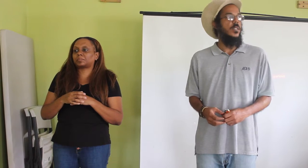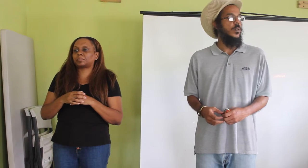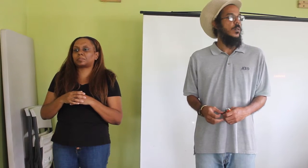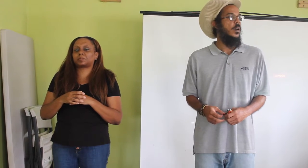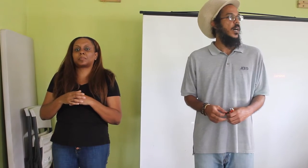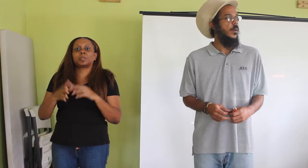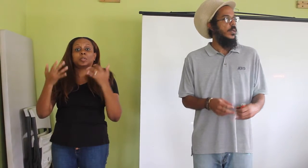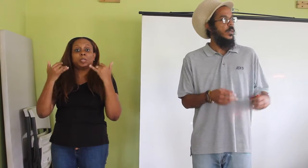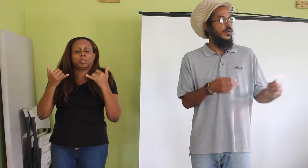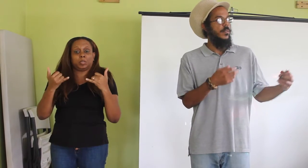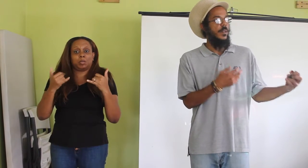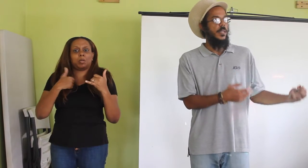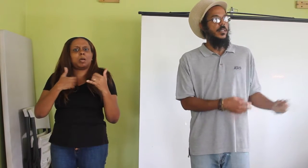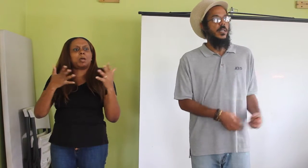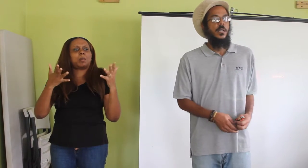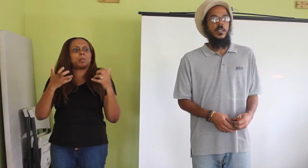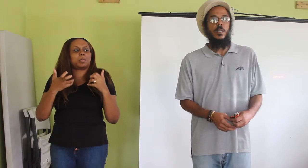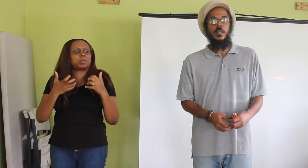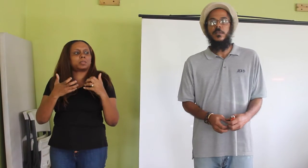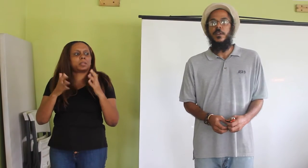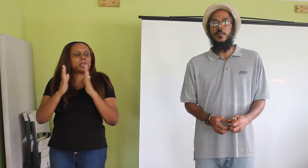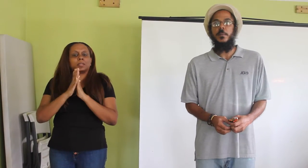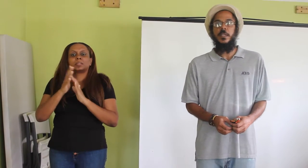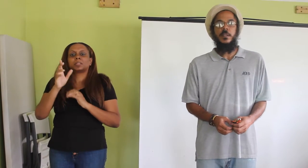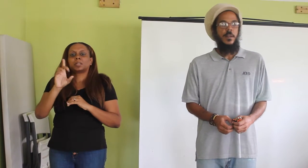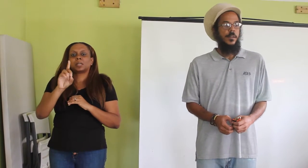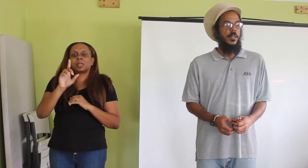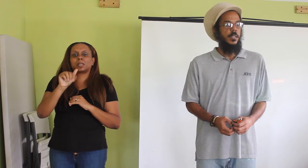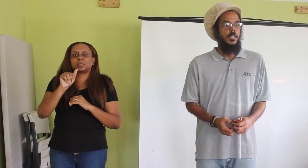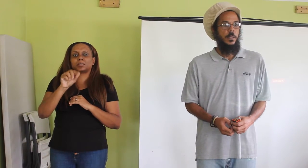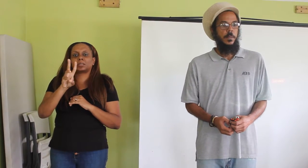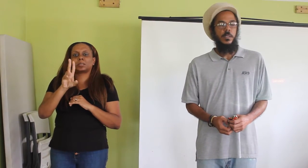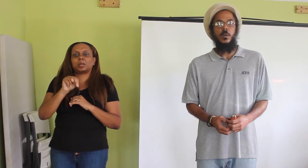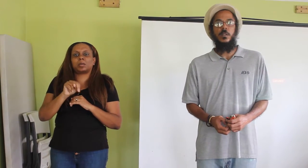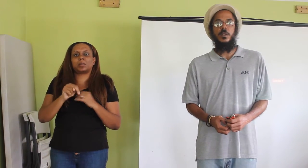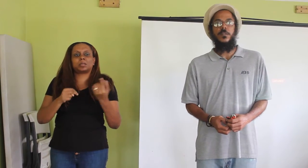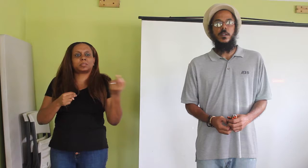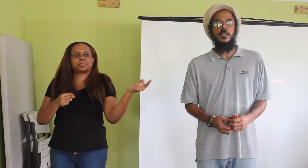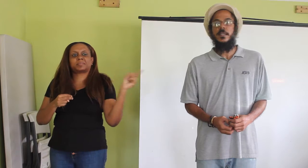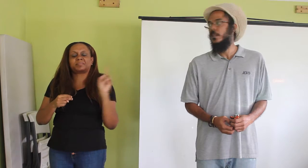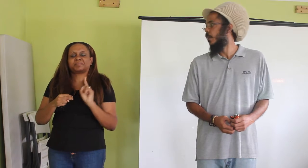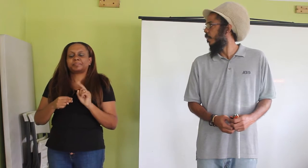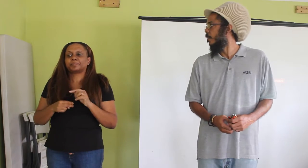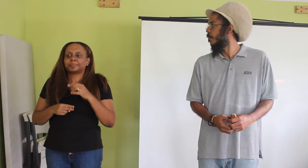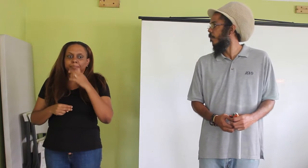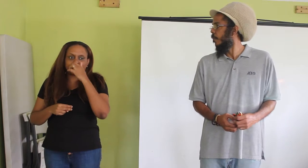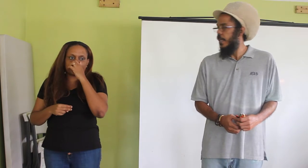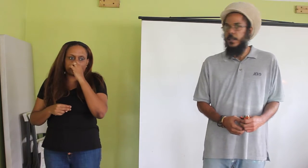ado i will now invite don from the ministry of agriculture to the first lesson with us thank you